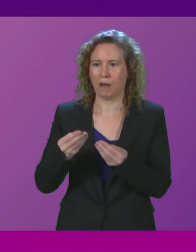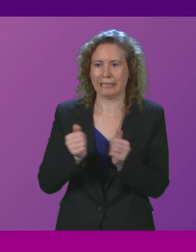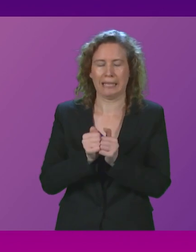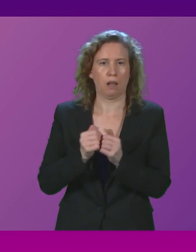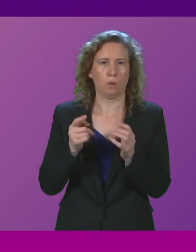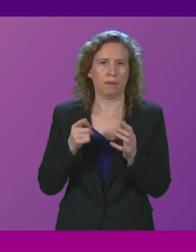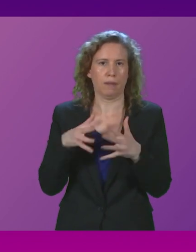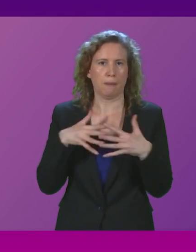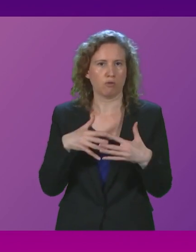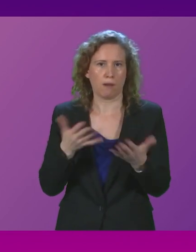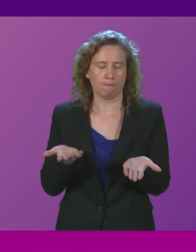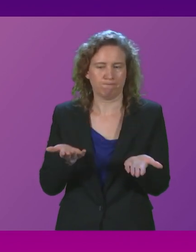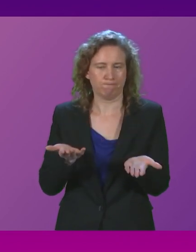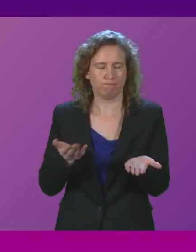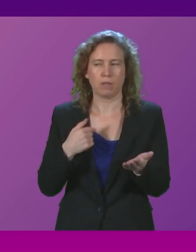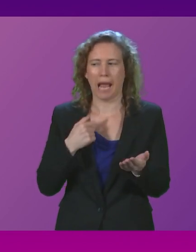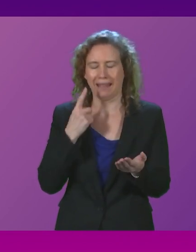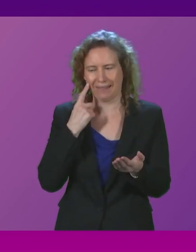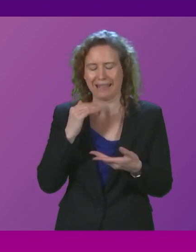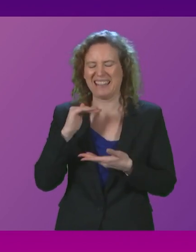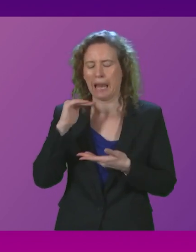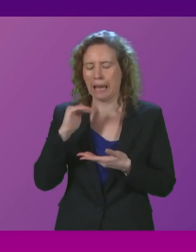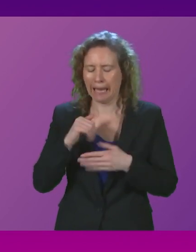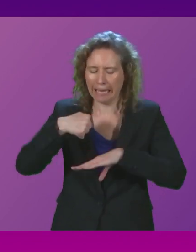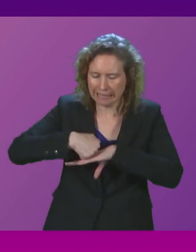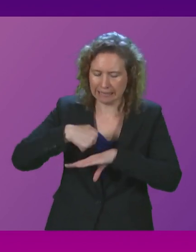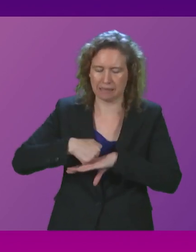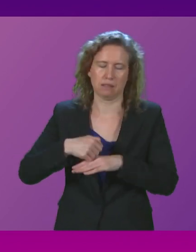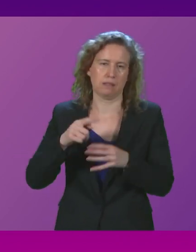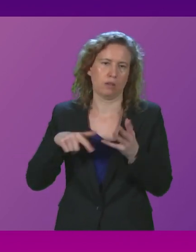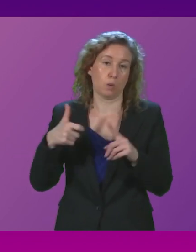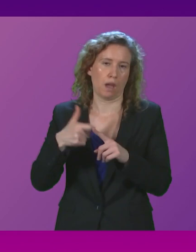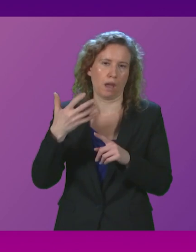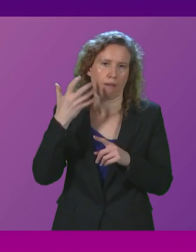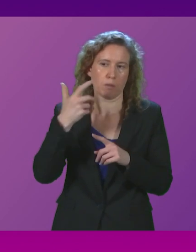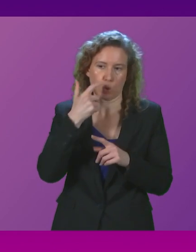on the horizon, the least that the UK Government can do now is to stop threatening a trade